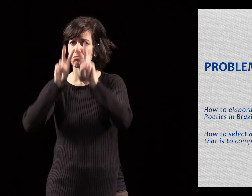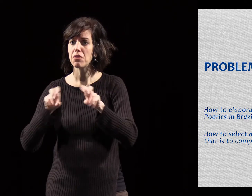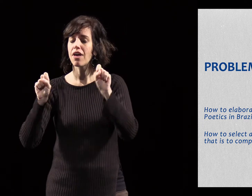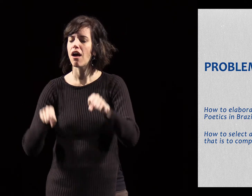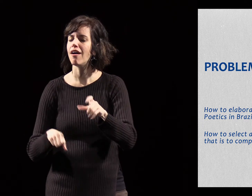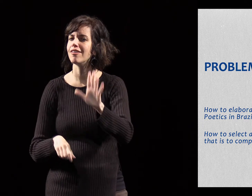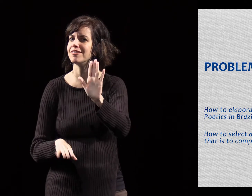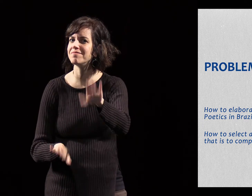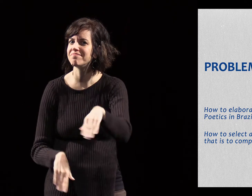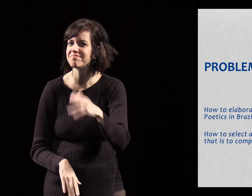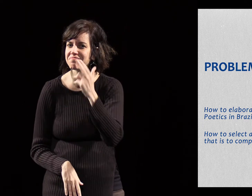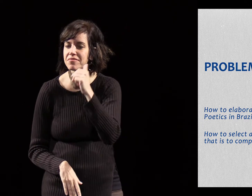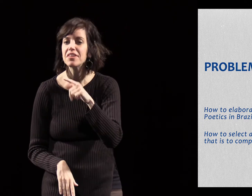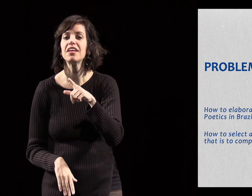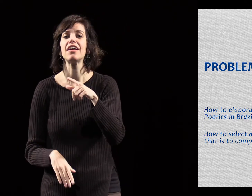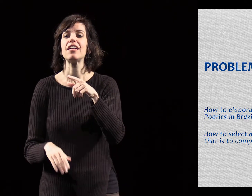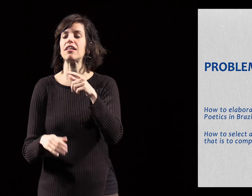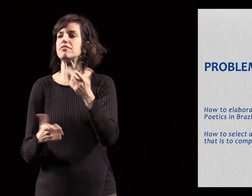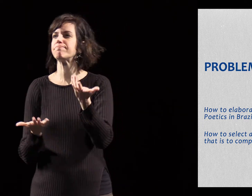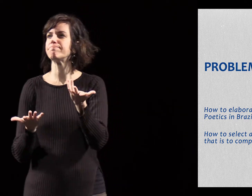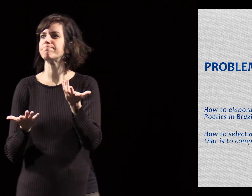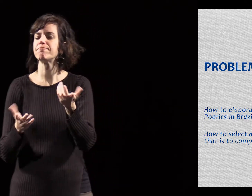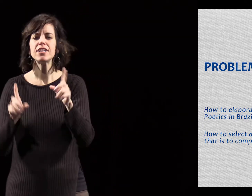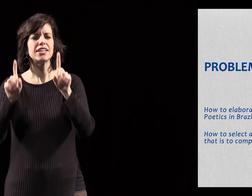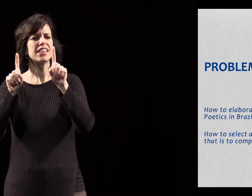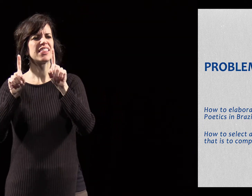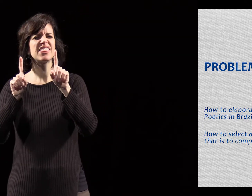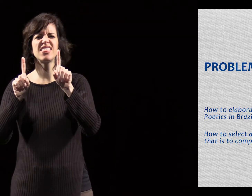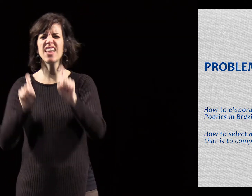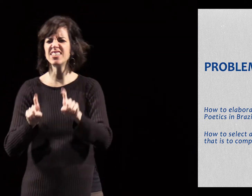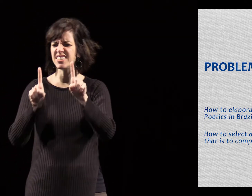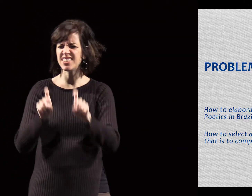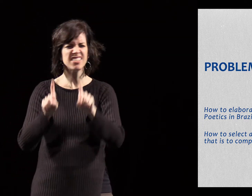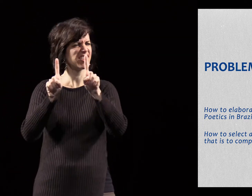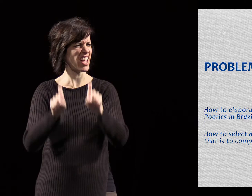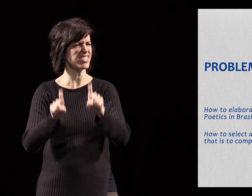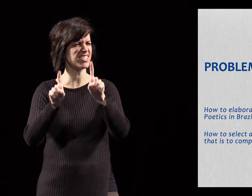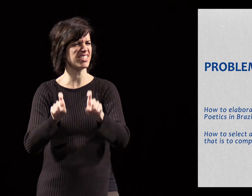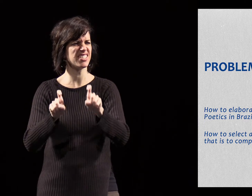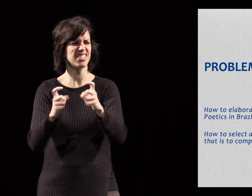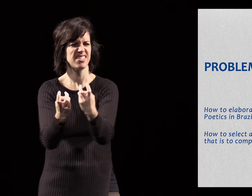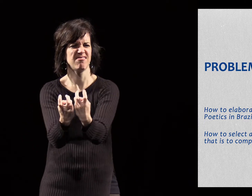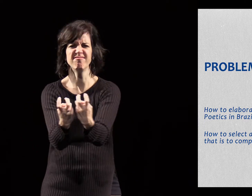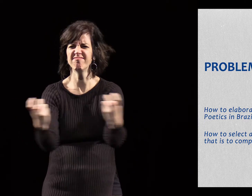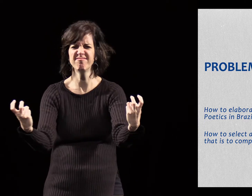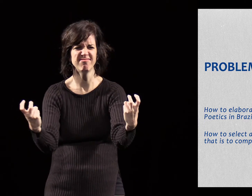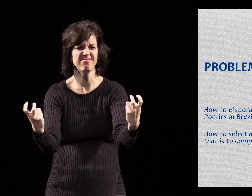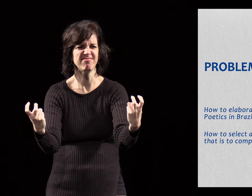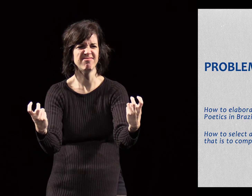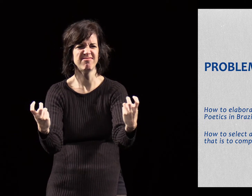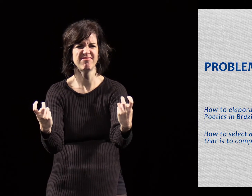And I explained that you can. One example is I had a panel one time.